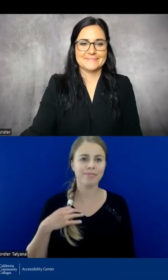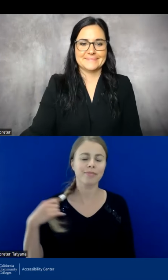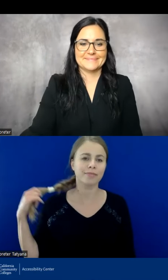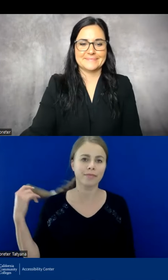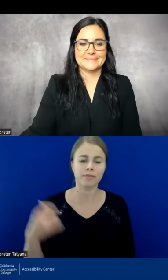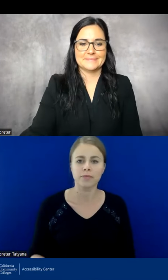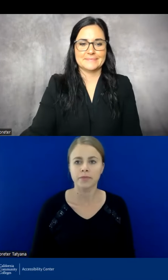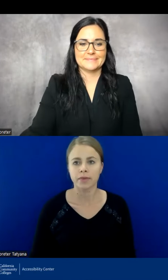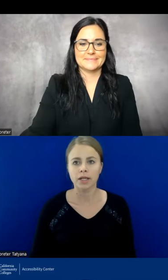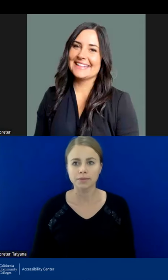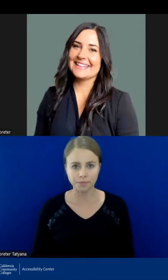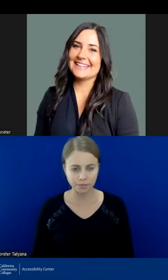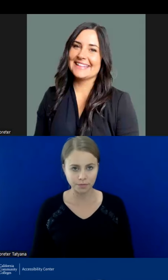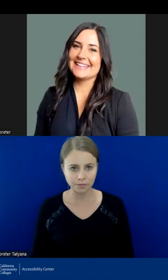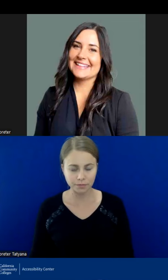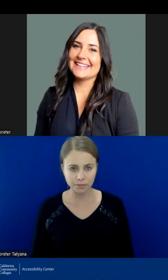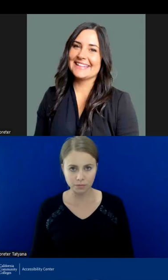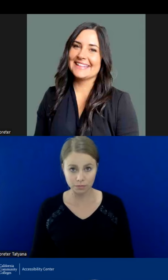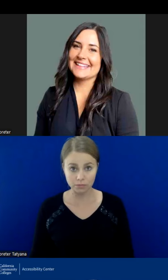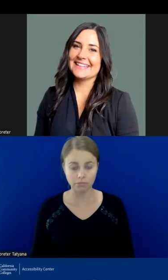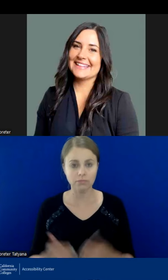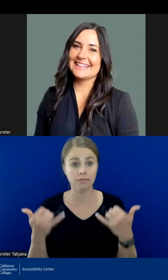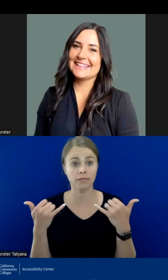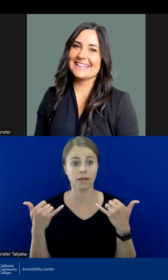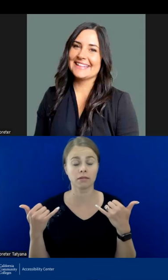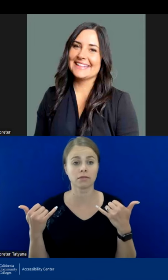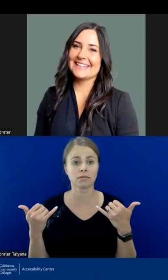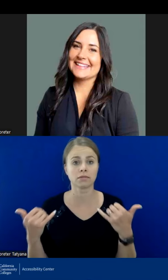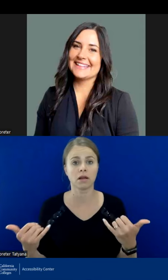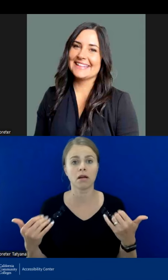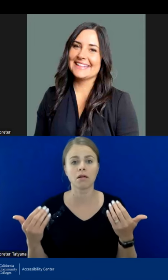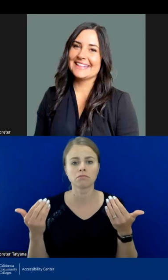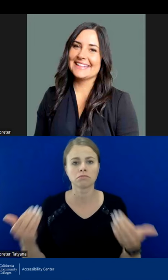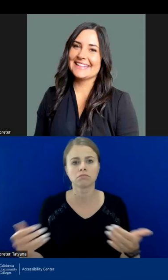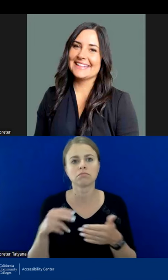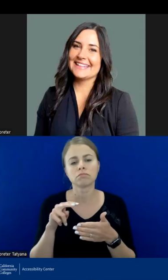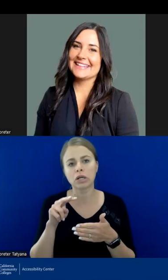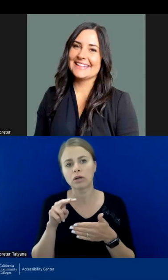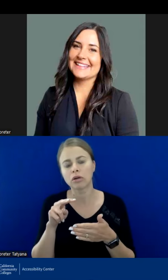Now, feel free to repost your findings, I saw that some said,